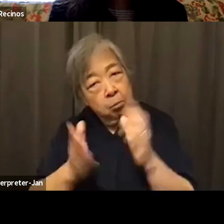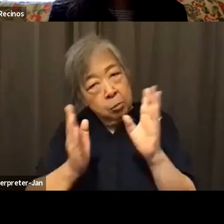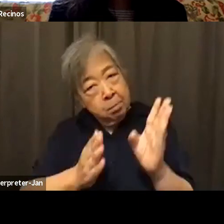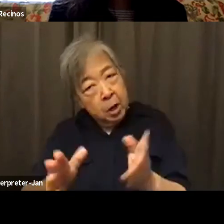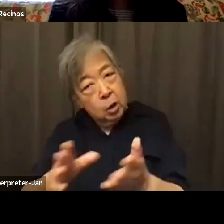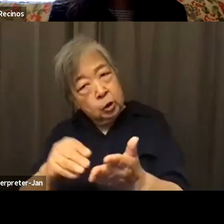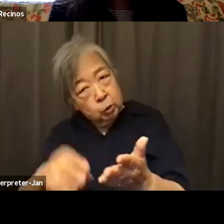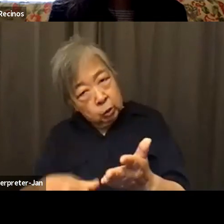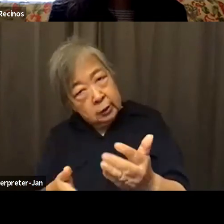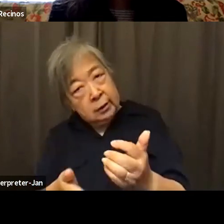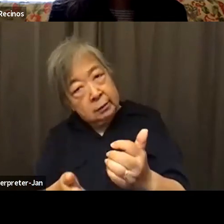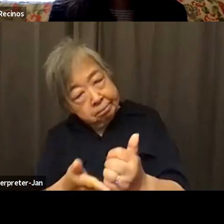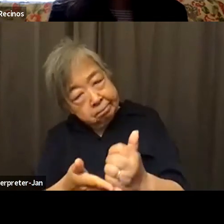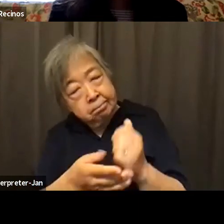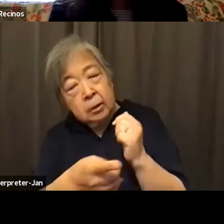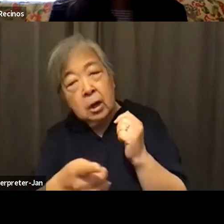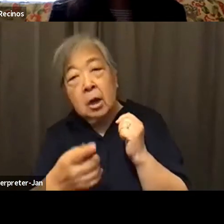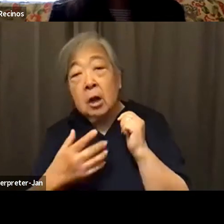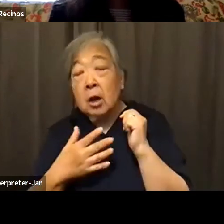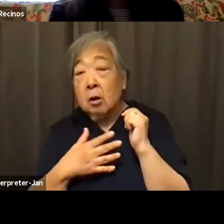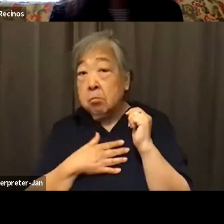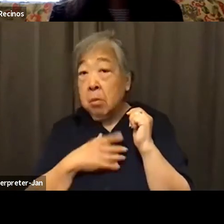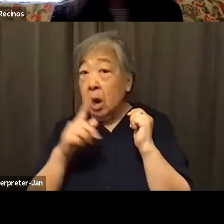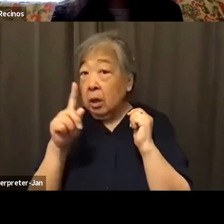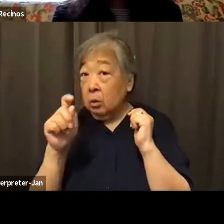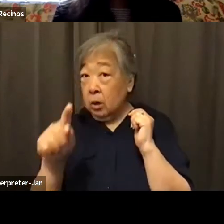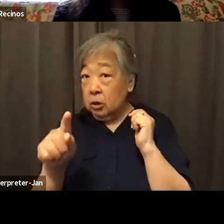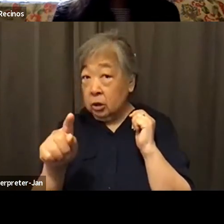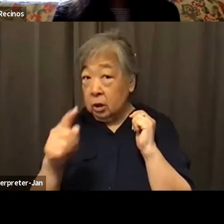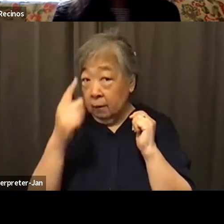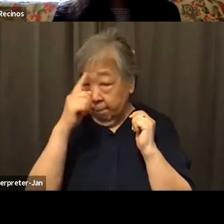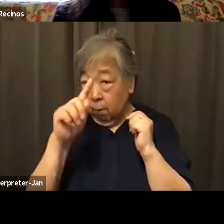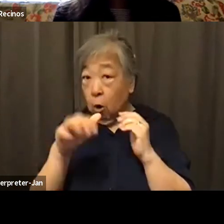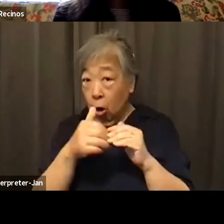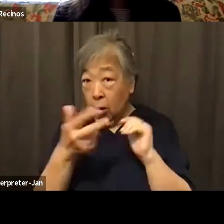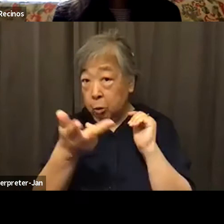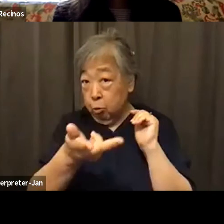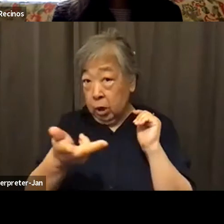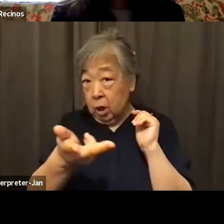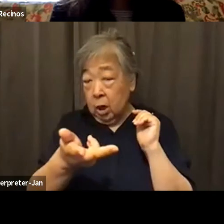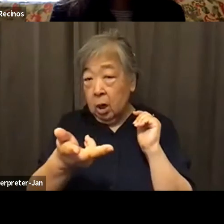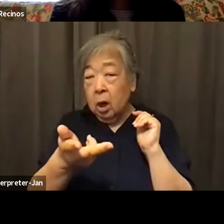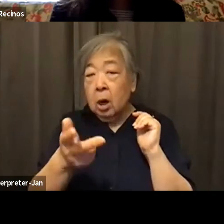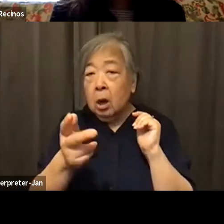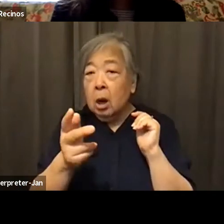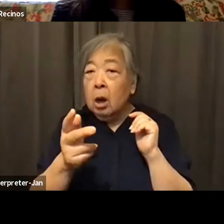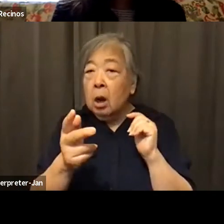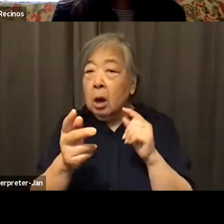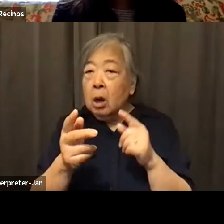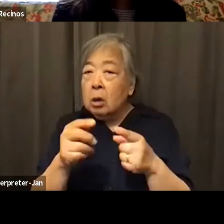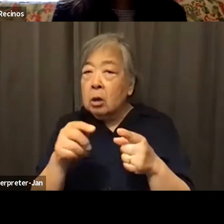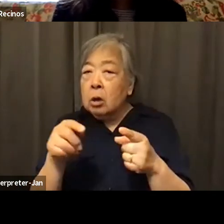so my question would be for you all in terms of whether you have a piece of advice you